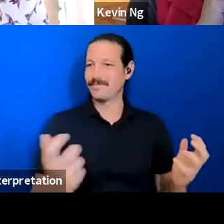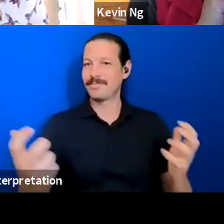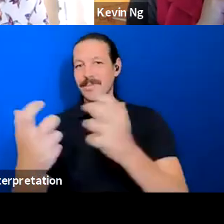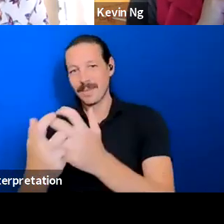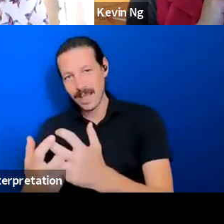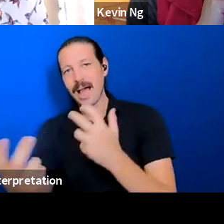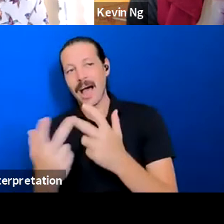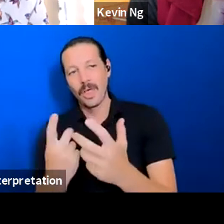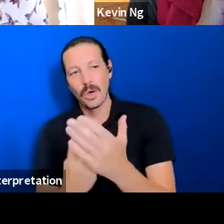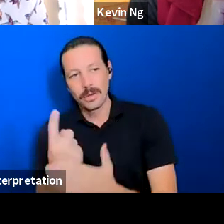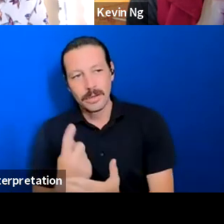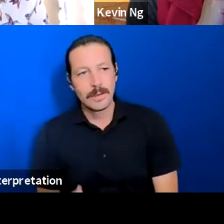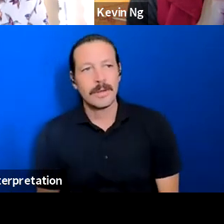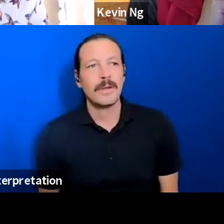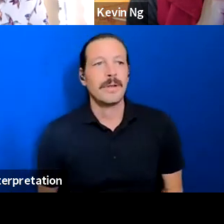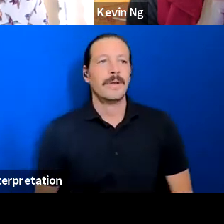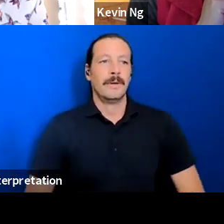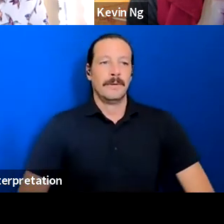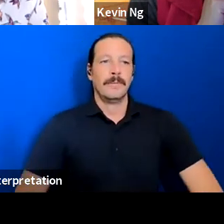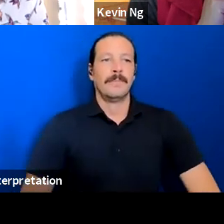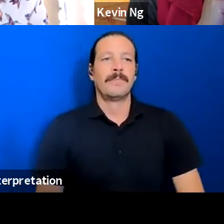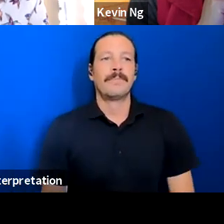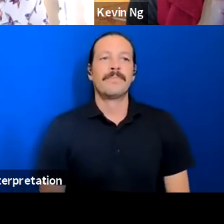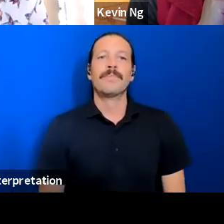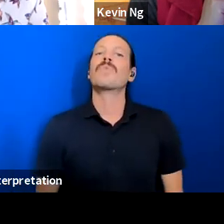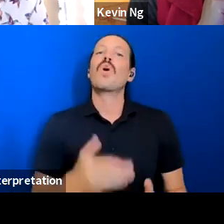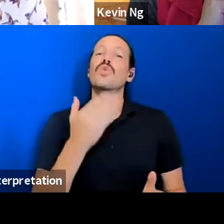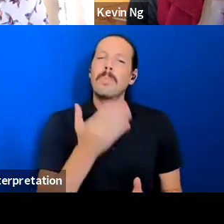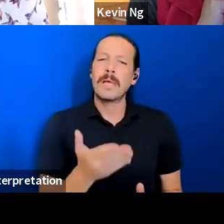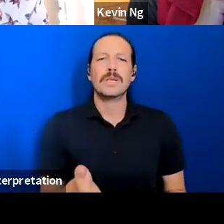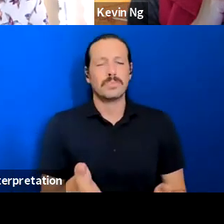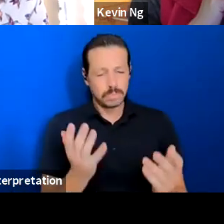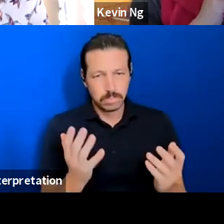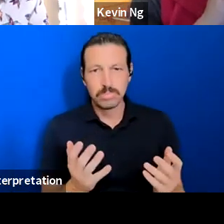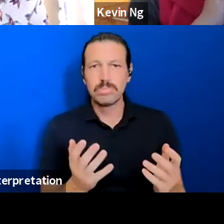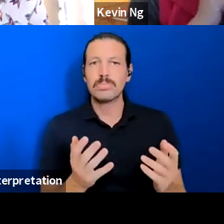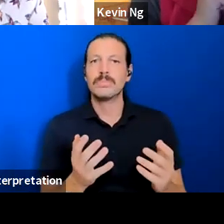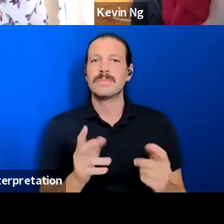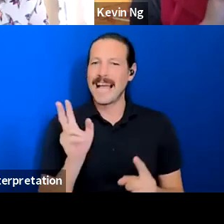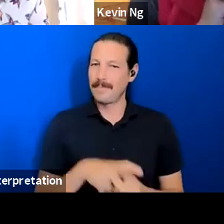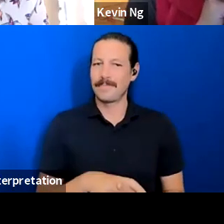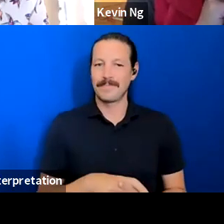So yeah, please don't be discouraged, we're managing that weird space of enough peers that